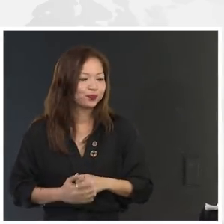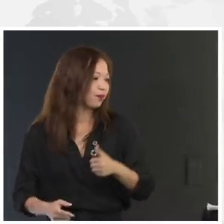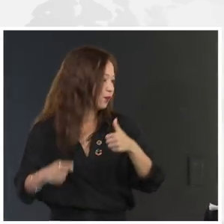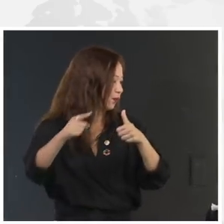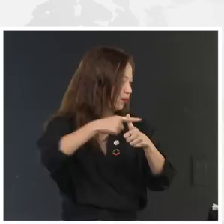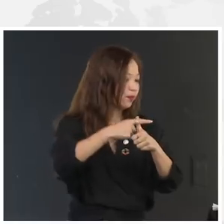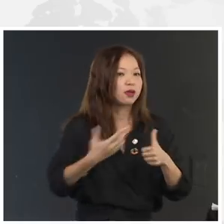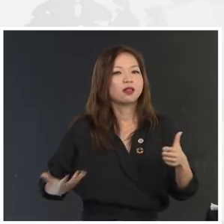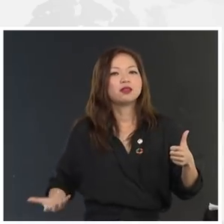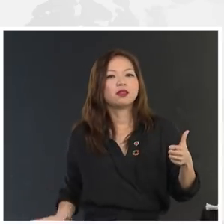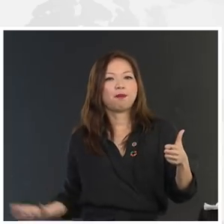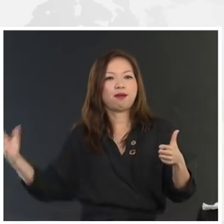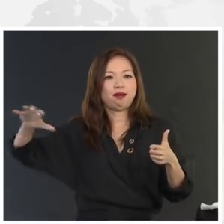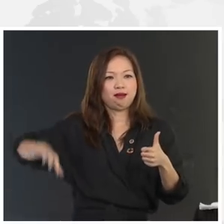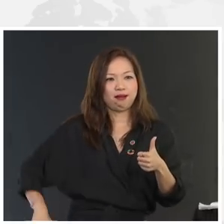Up next, I'm pleased to introduce you